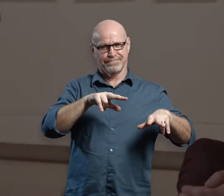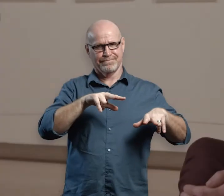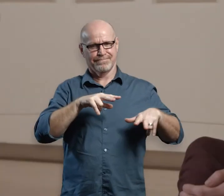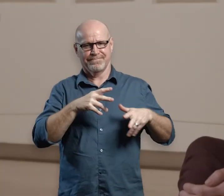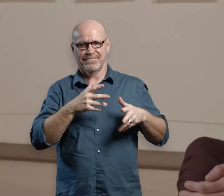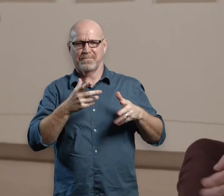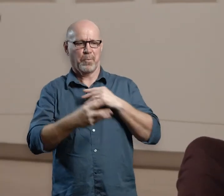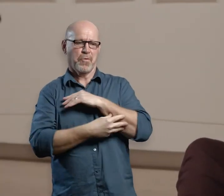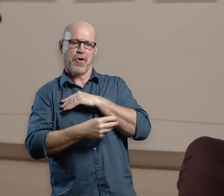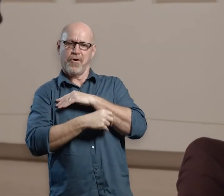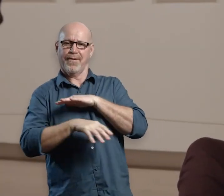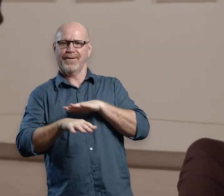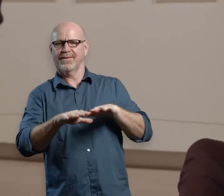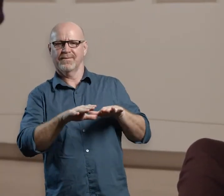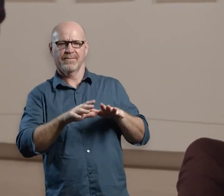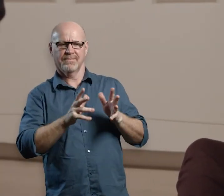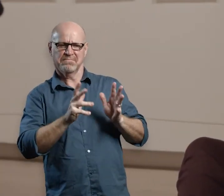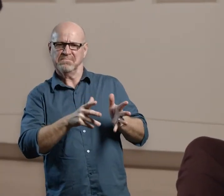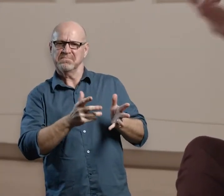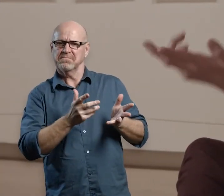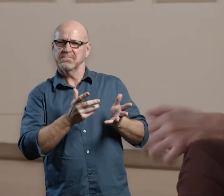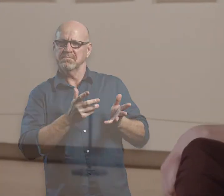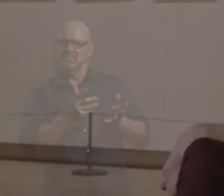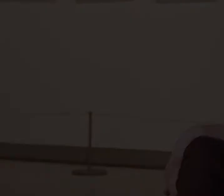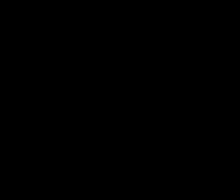you can either be an artist or you can be a disabled person.